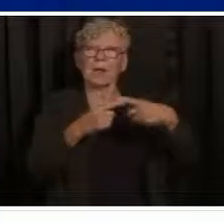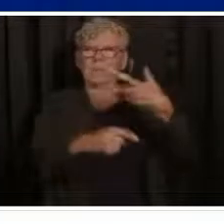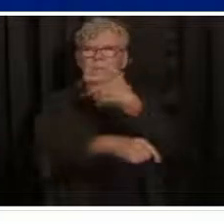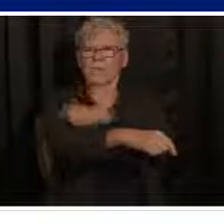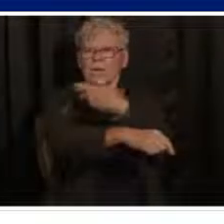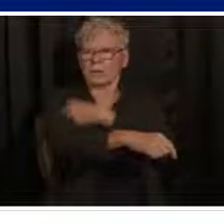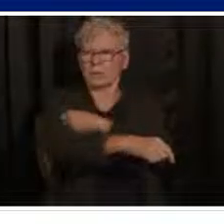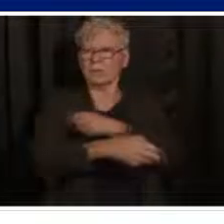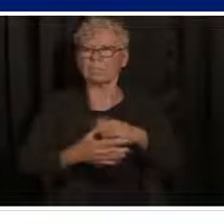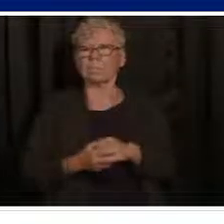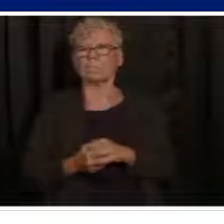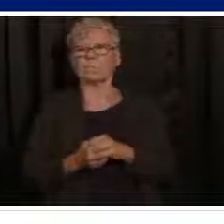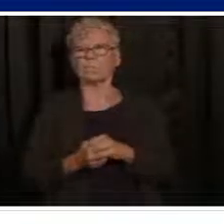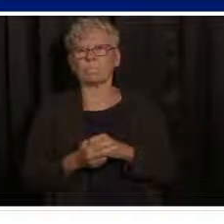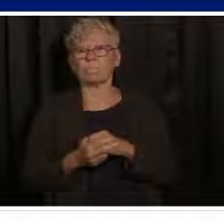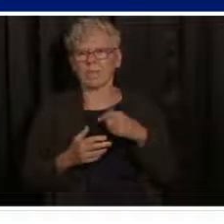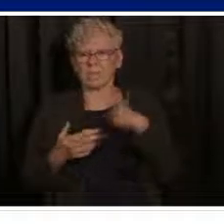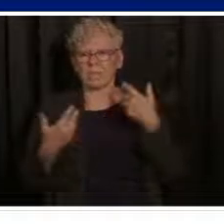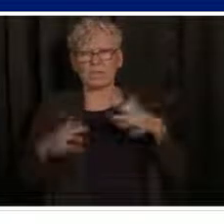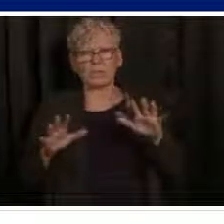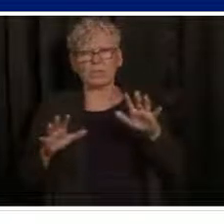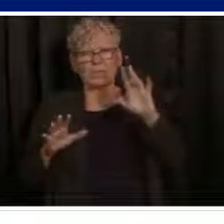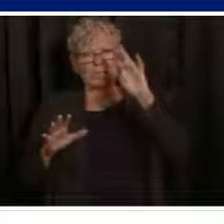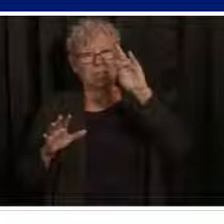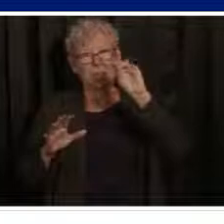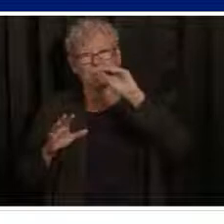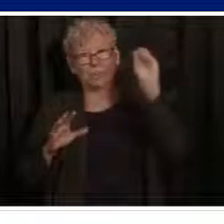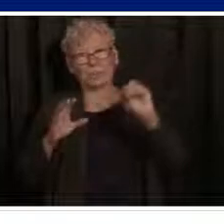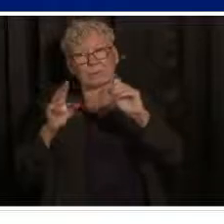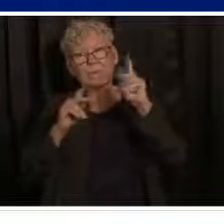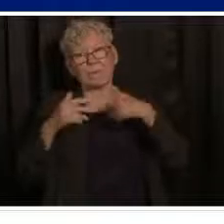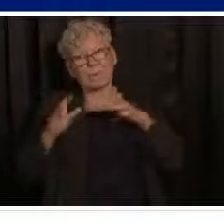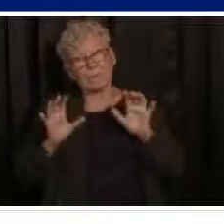get 70% of adults vaccinated in Colorado. we sent three direct